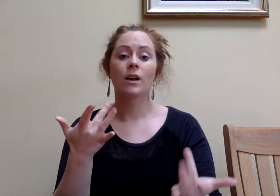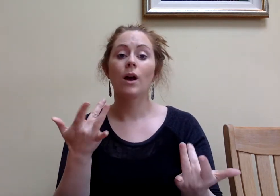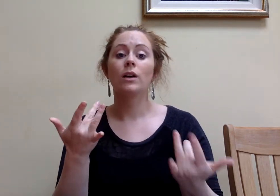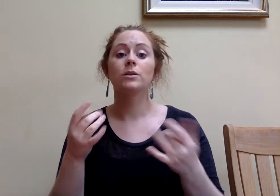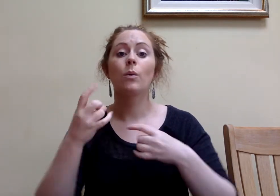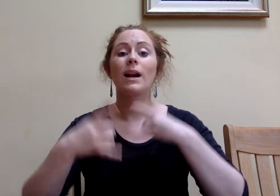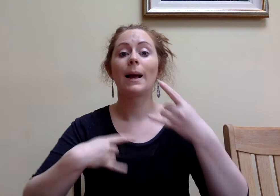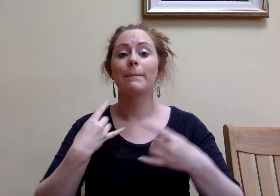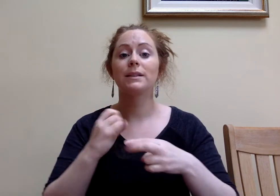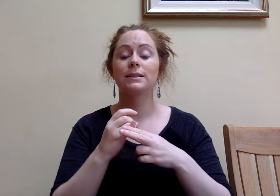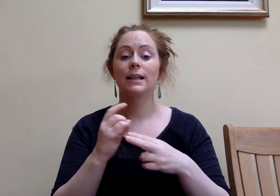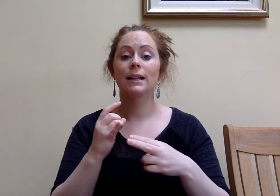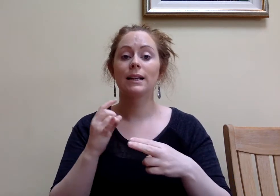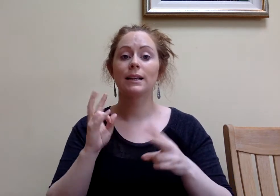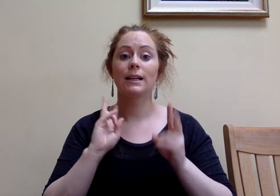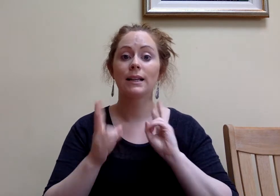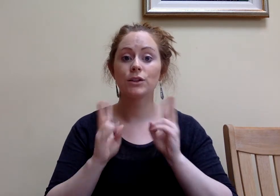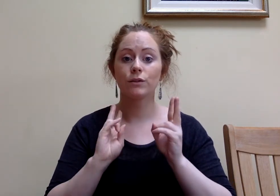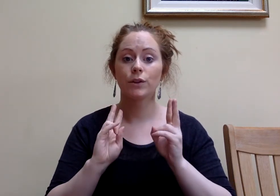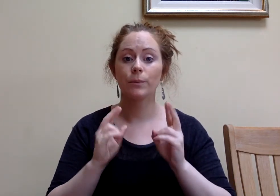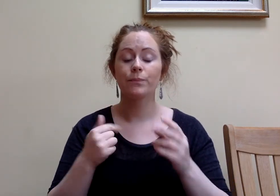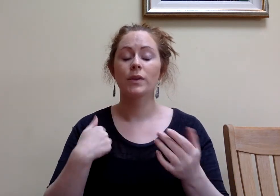What happens in the interview?